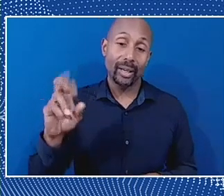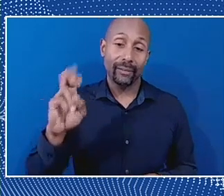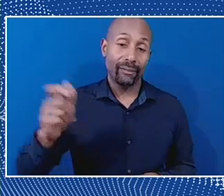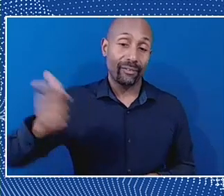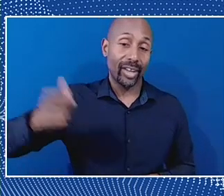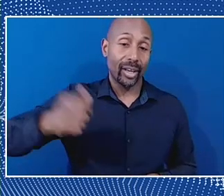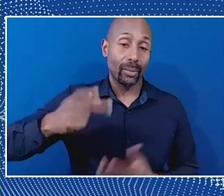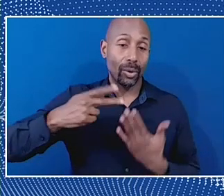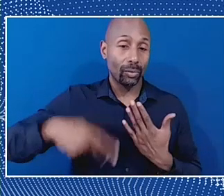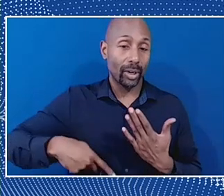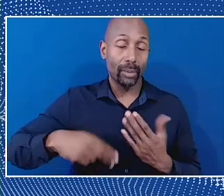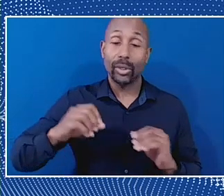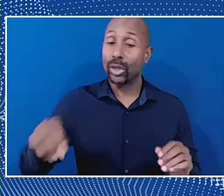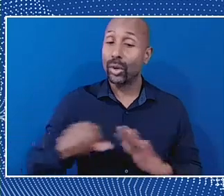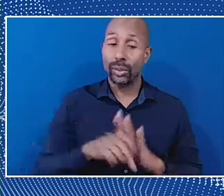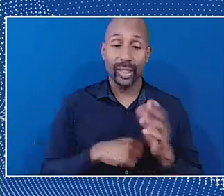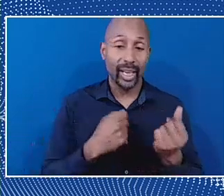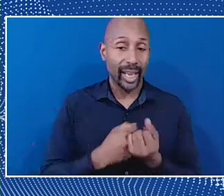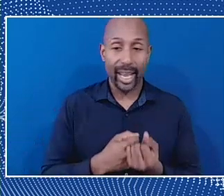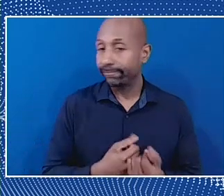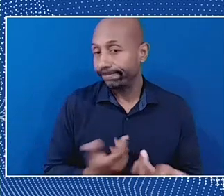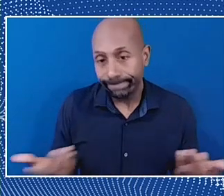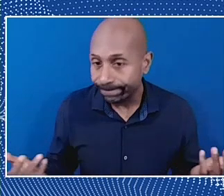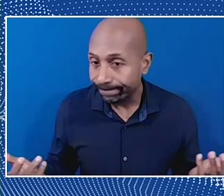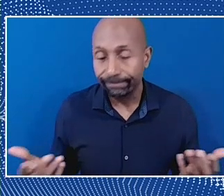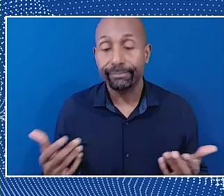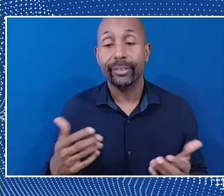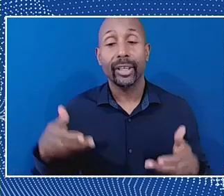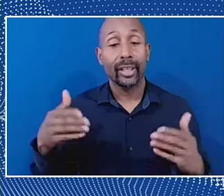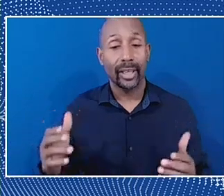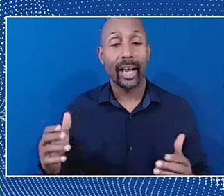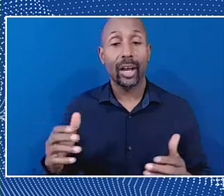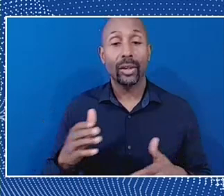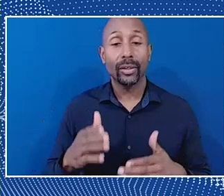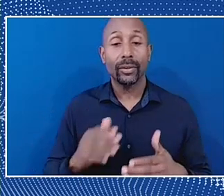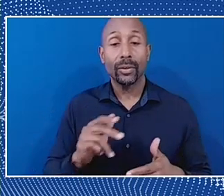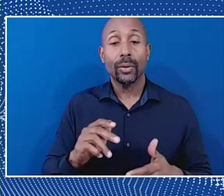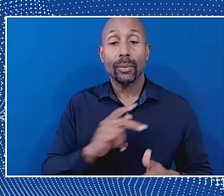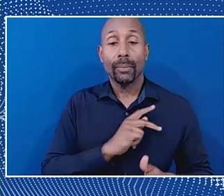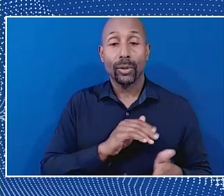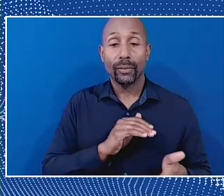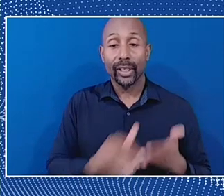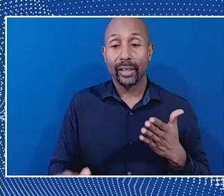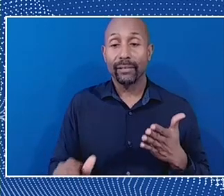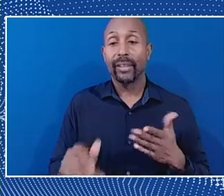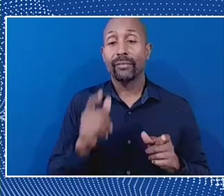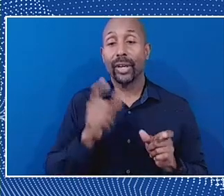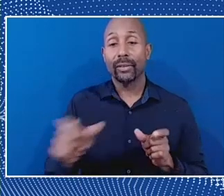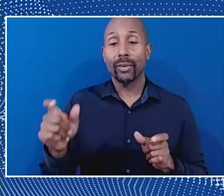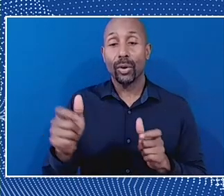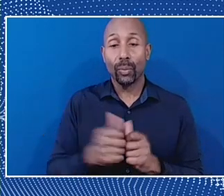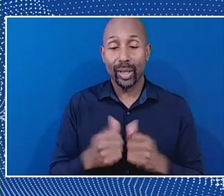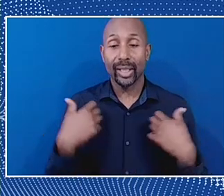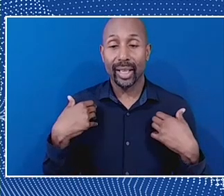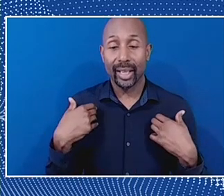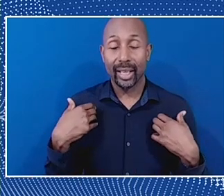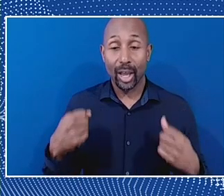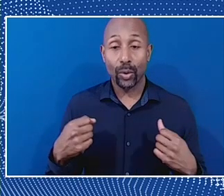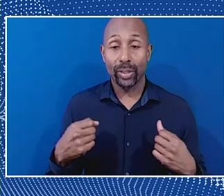conditions, I would actually see my tax dollars going toward something that is benefiting me. As a tax payer that pays so much in tax dollars, I think we should have a say in